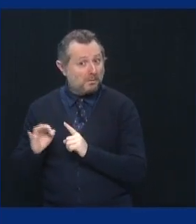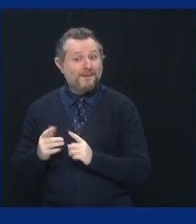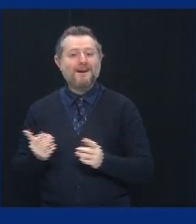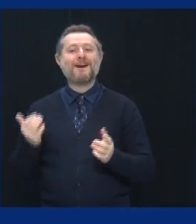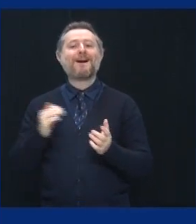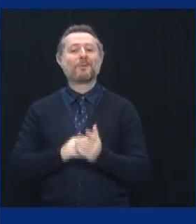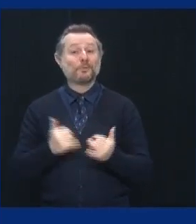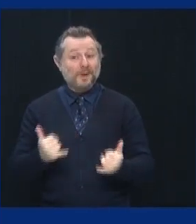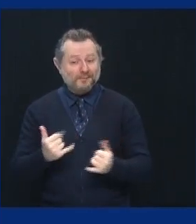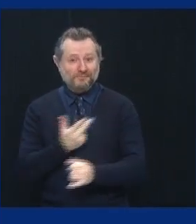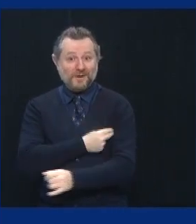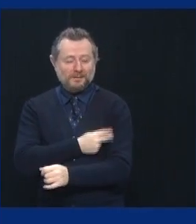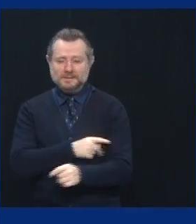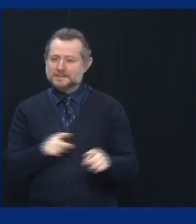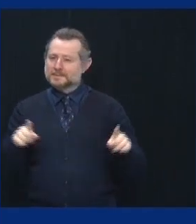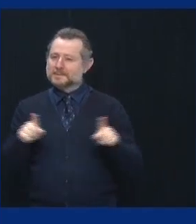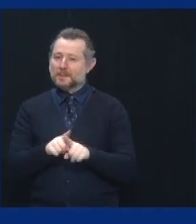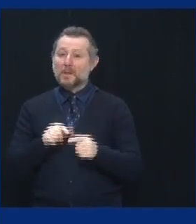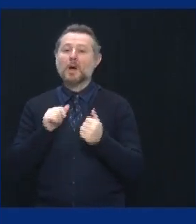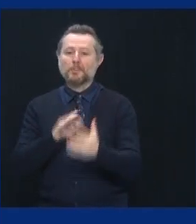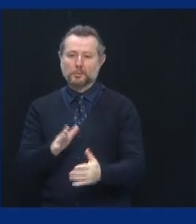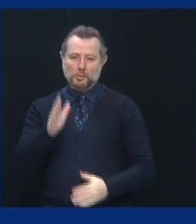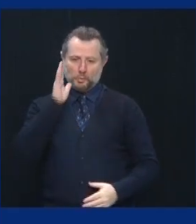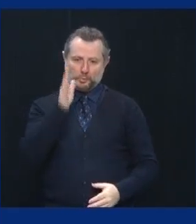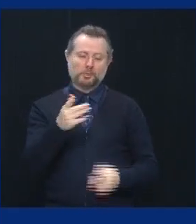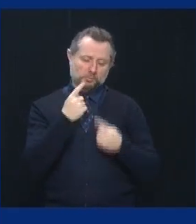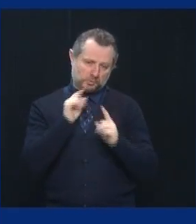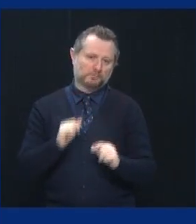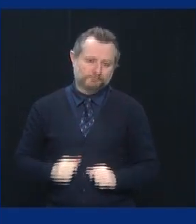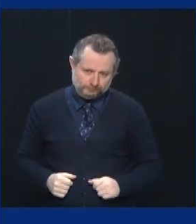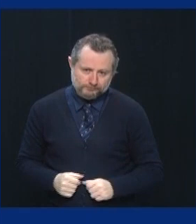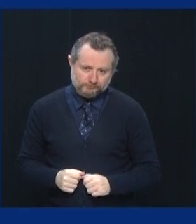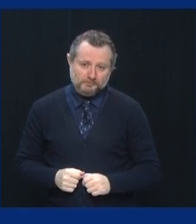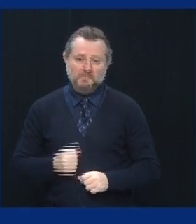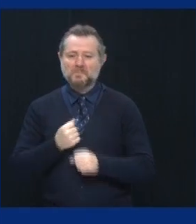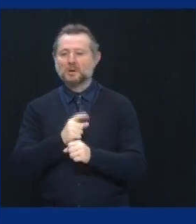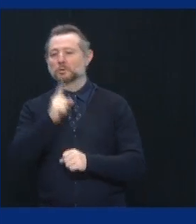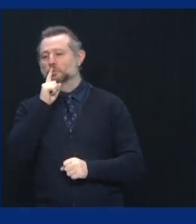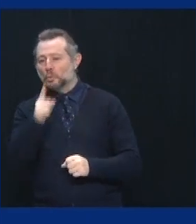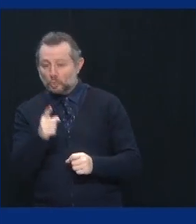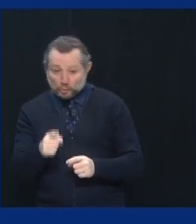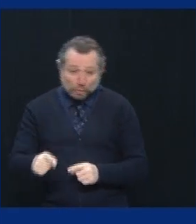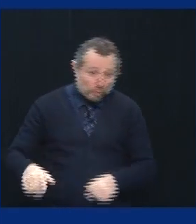LOCATIONS DURING THE EARLY DAYS OF THE PANDEMIC.